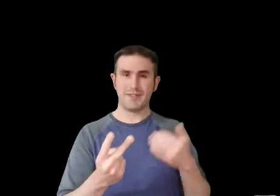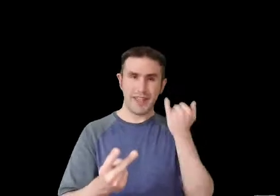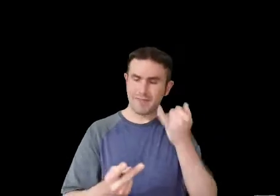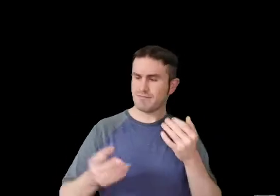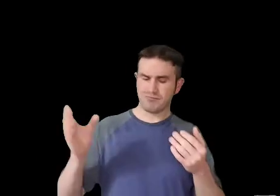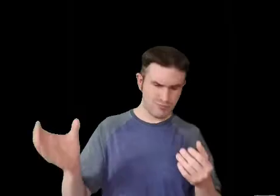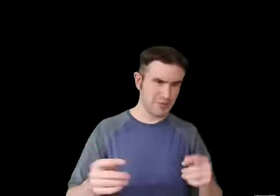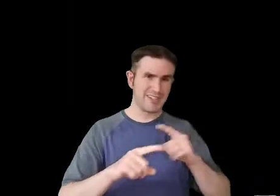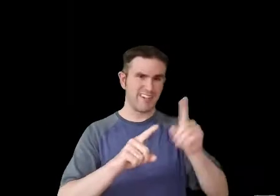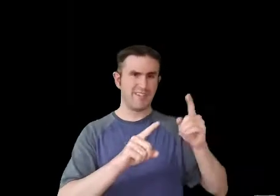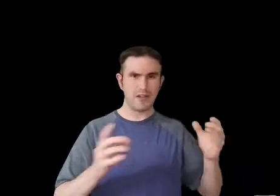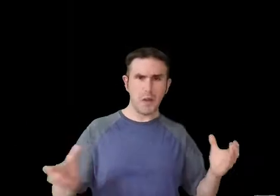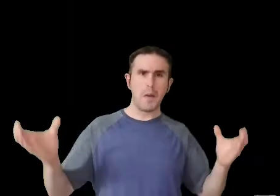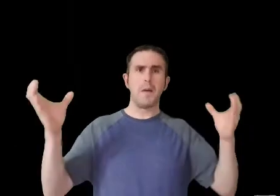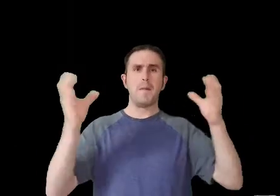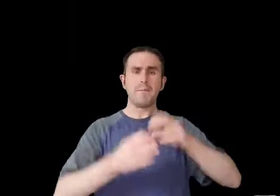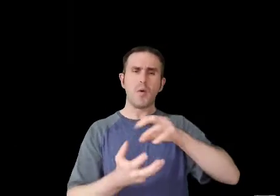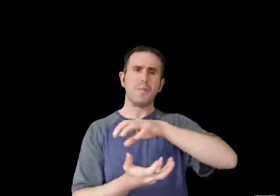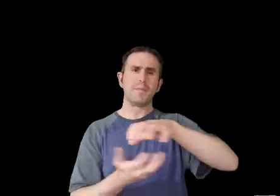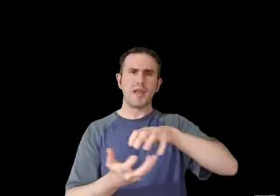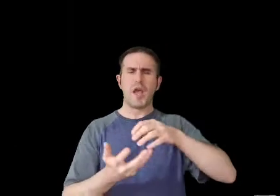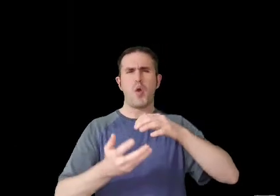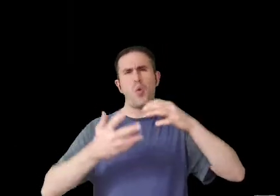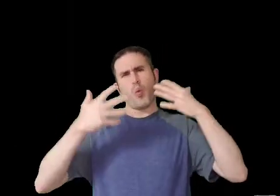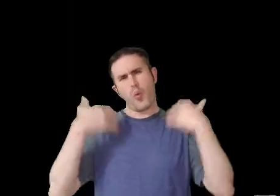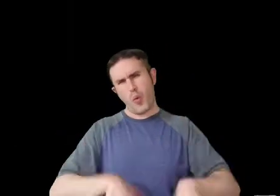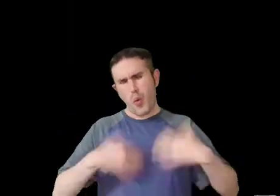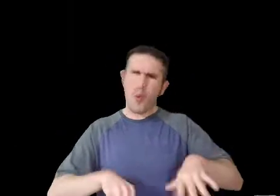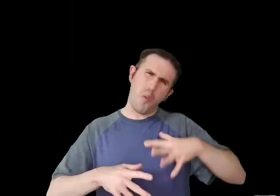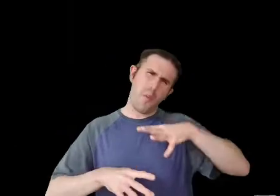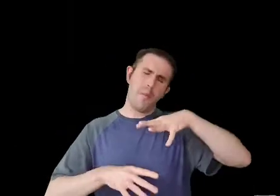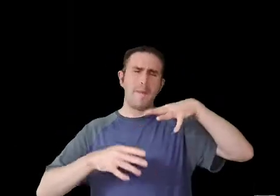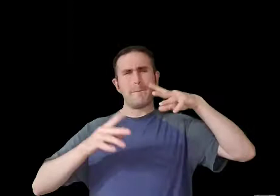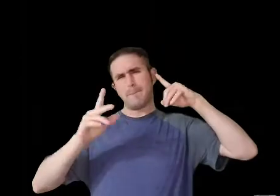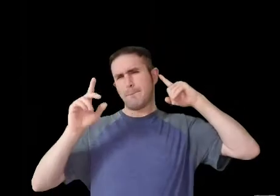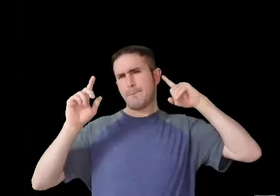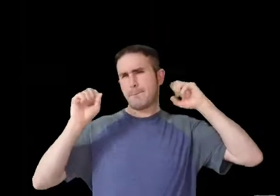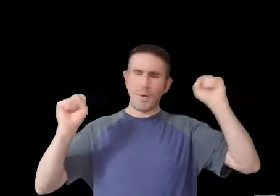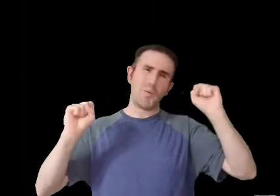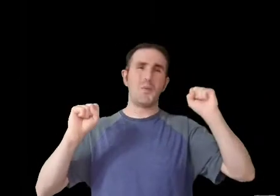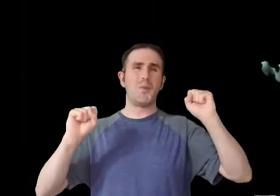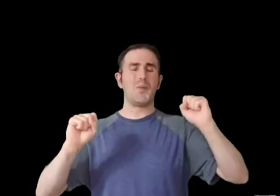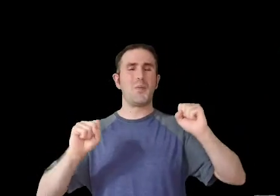when you put them together, they make something amazing, you know? But they're usually opposites